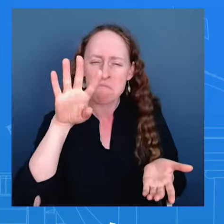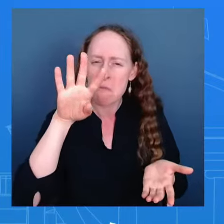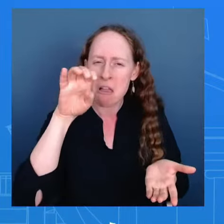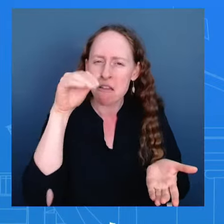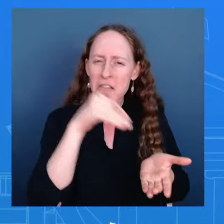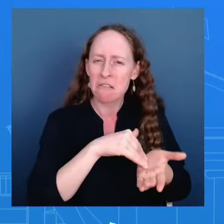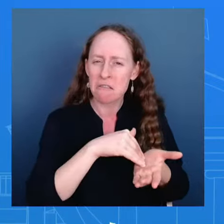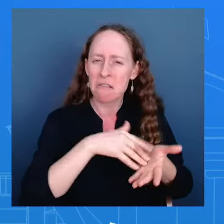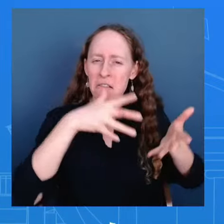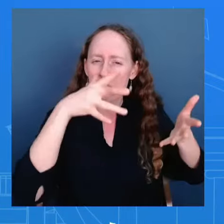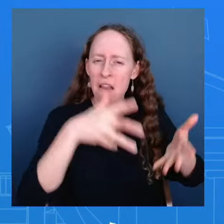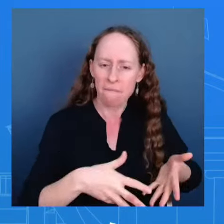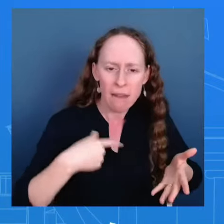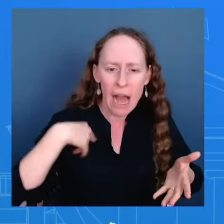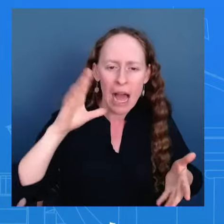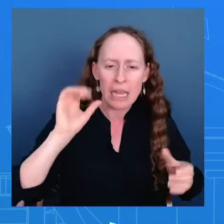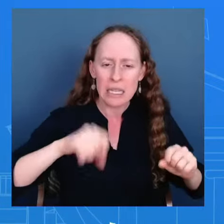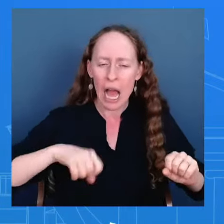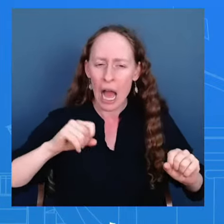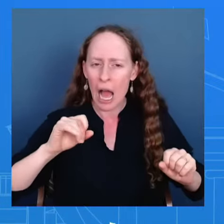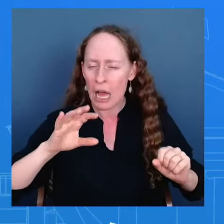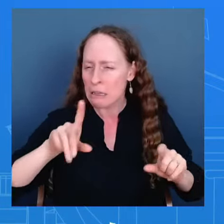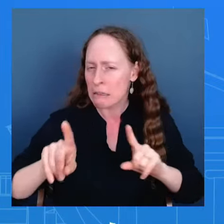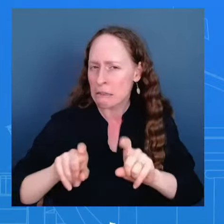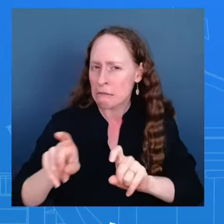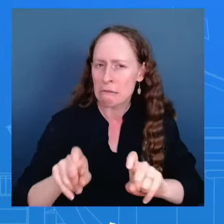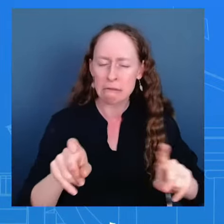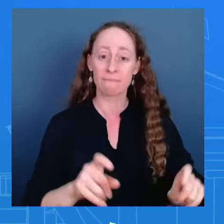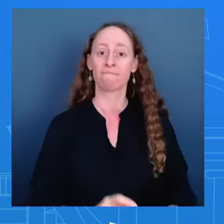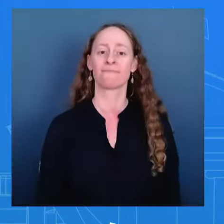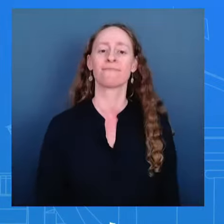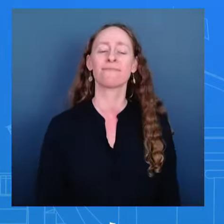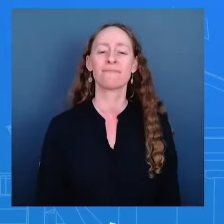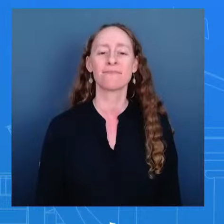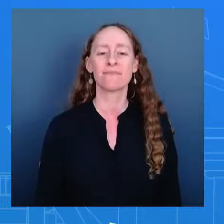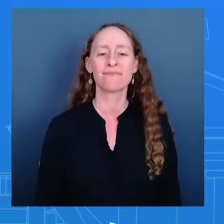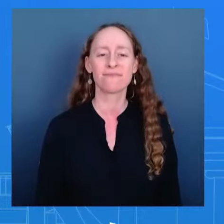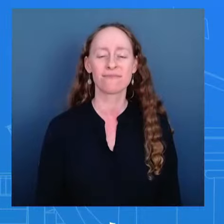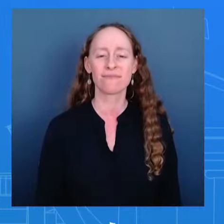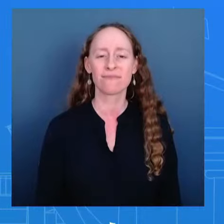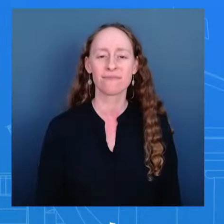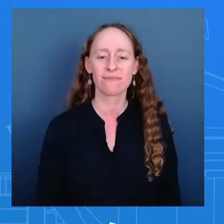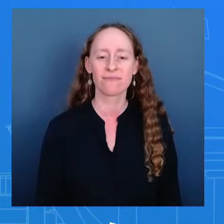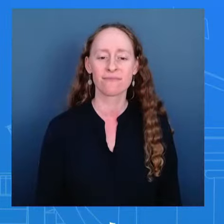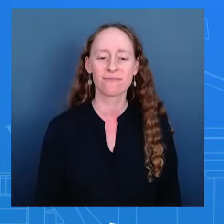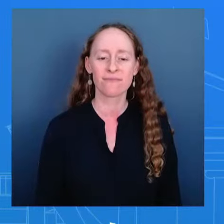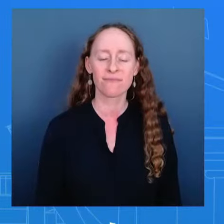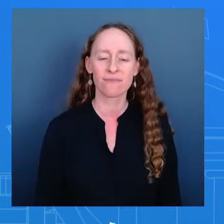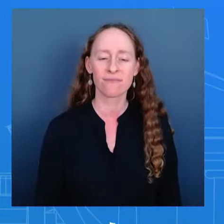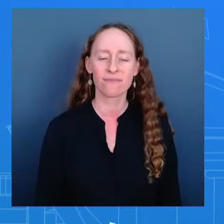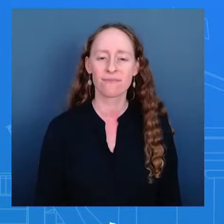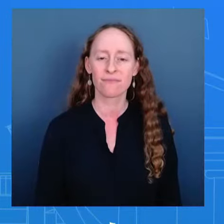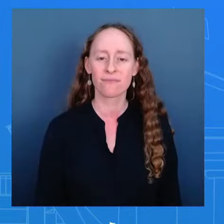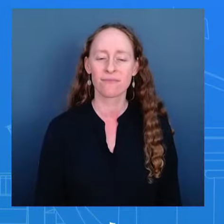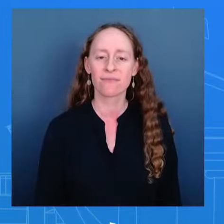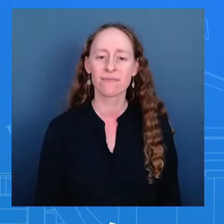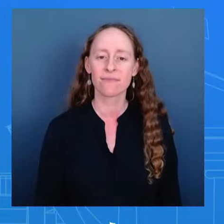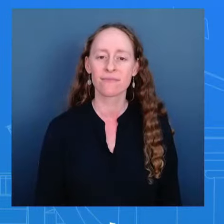The Press: Thank you. The Press: Thanks, John. I just wanted to clarify an earlier answer where you were asked by someone in the front row